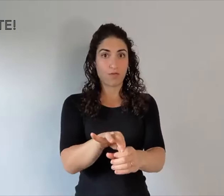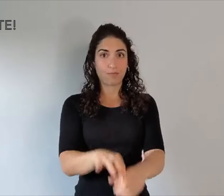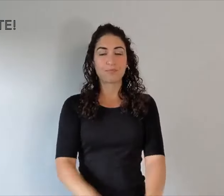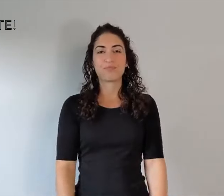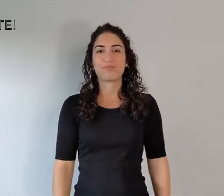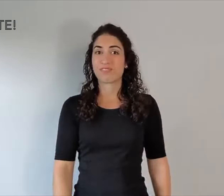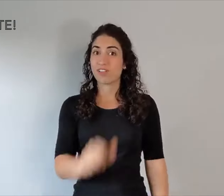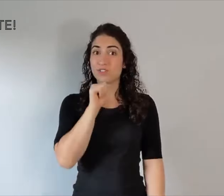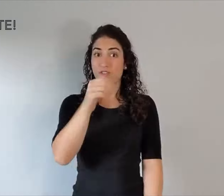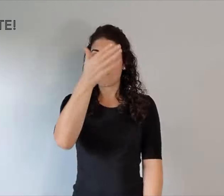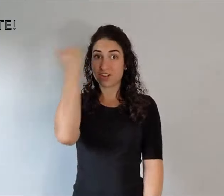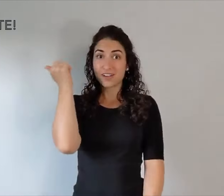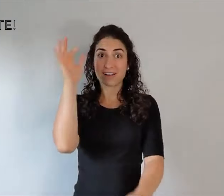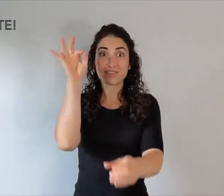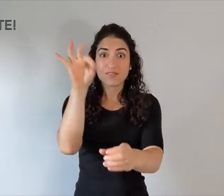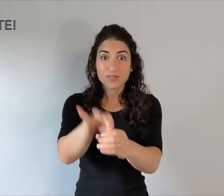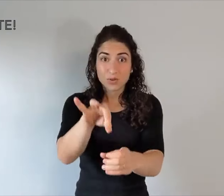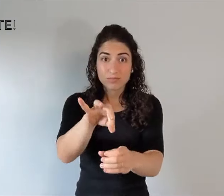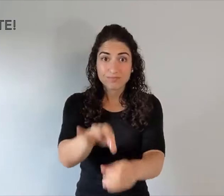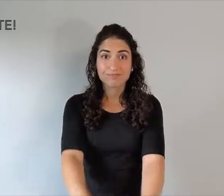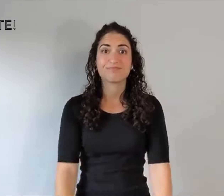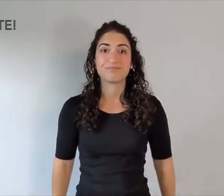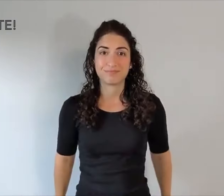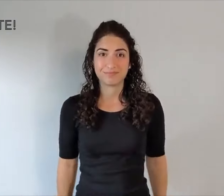Don't forget to vote!